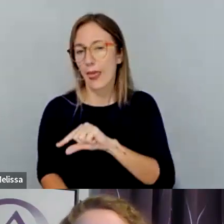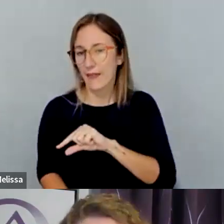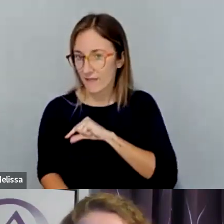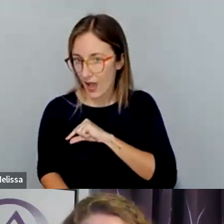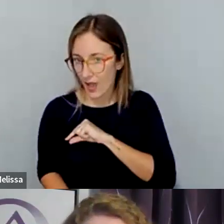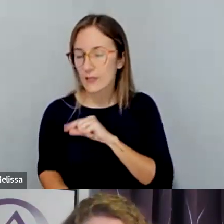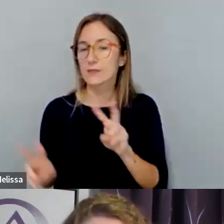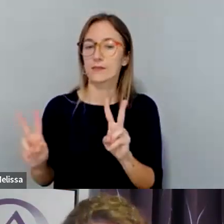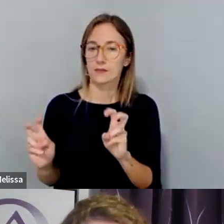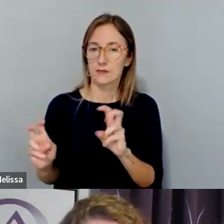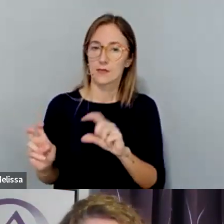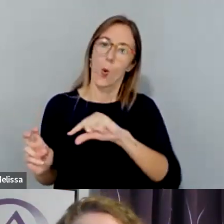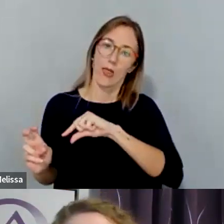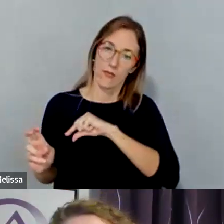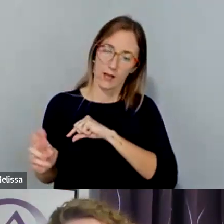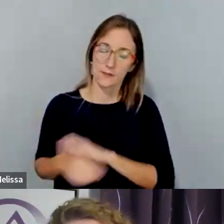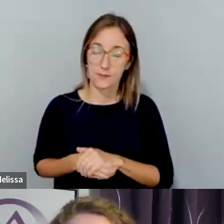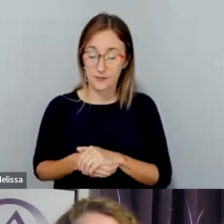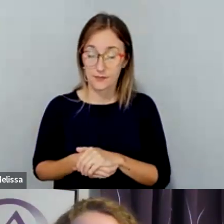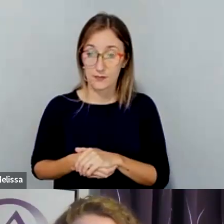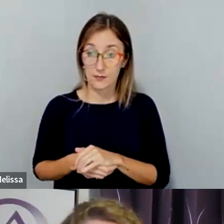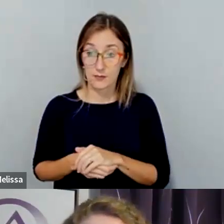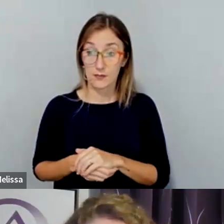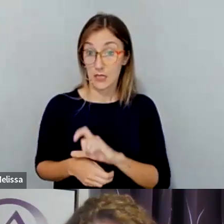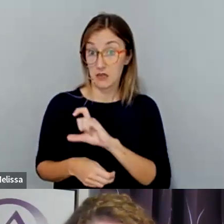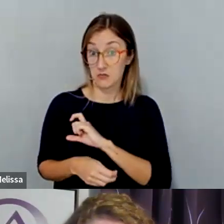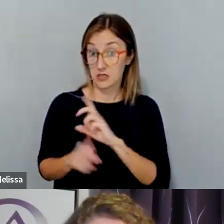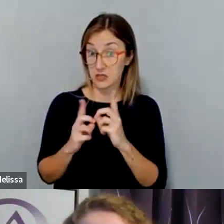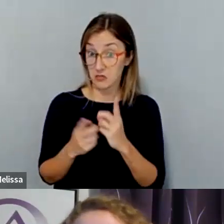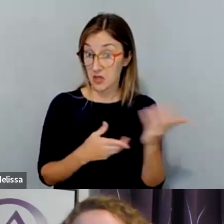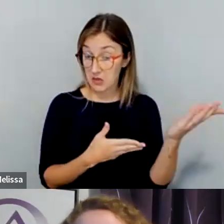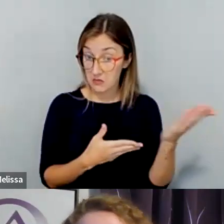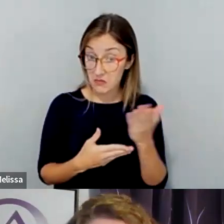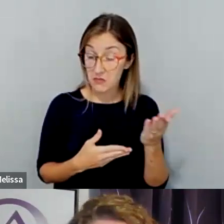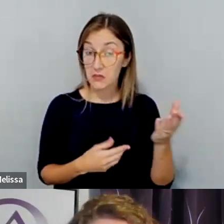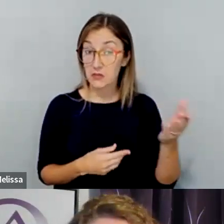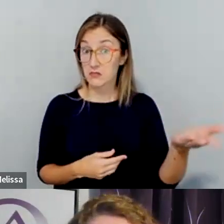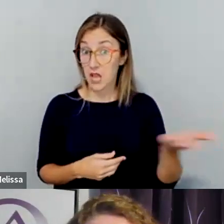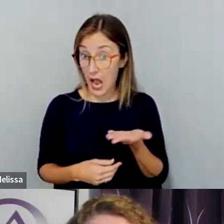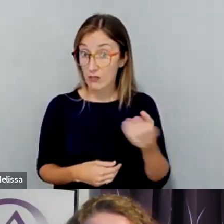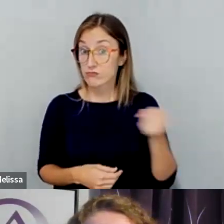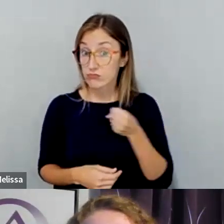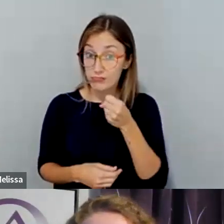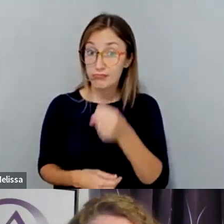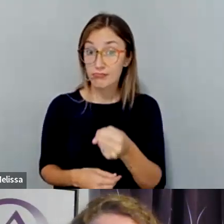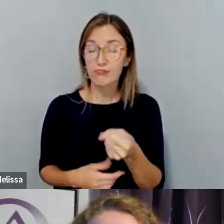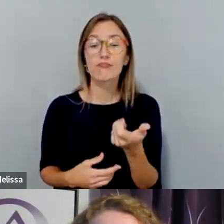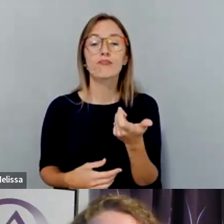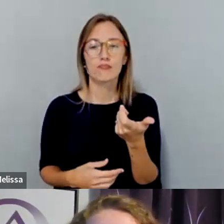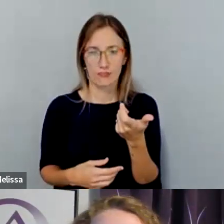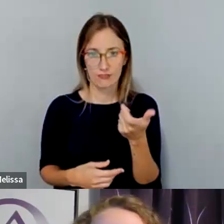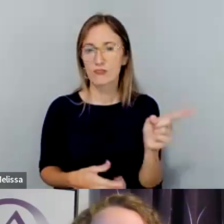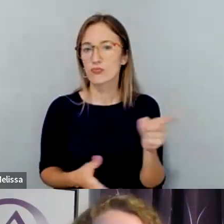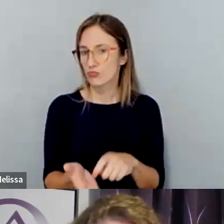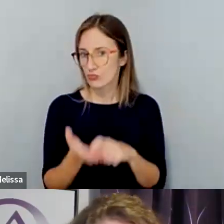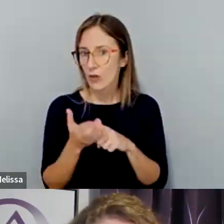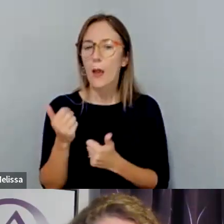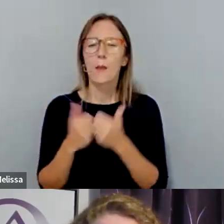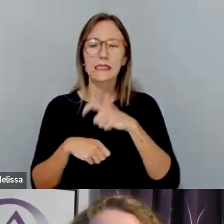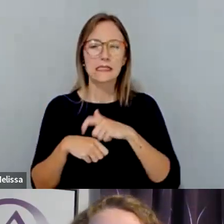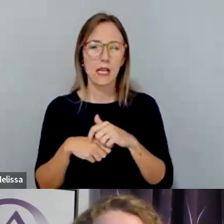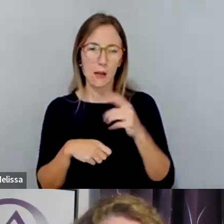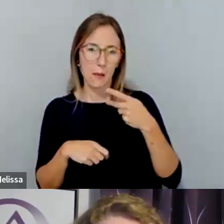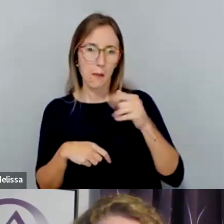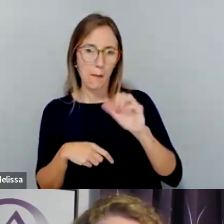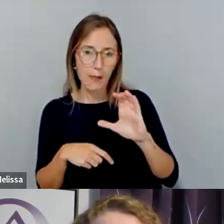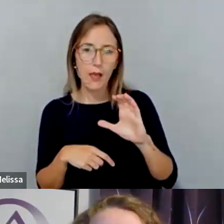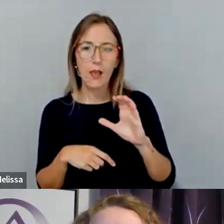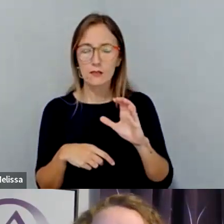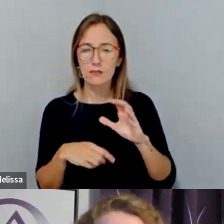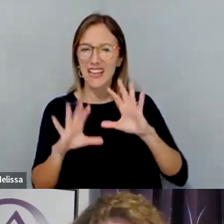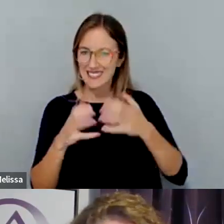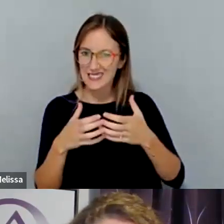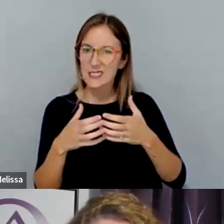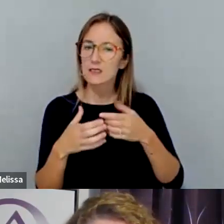was really hard to get certifications anywhere. C have to be a